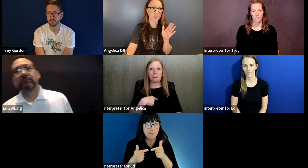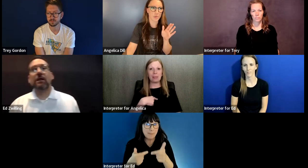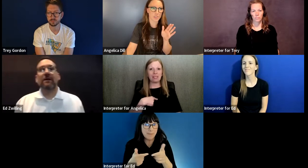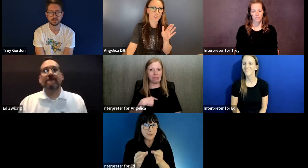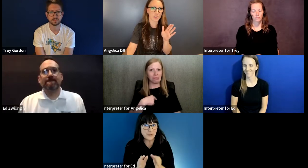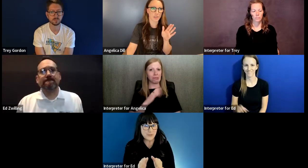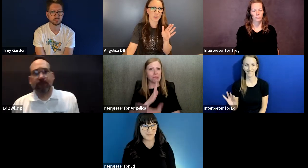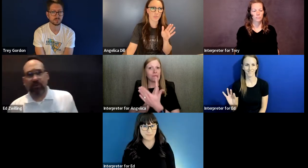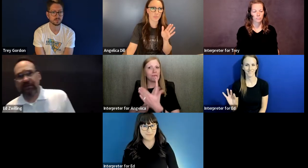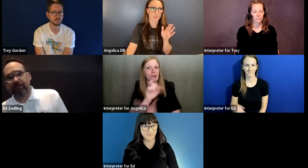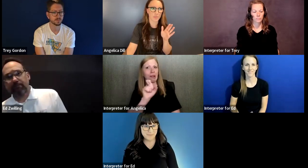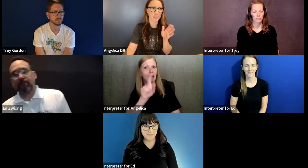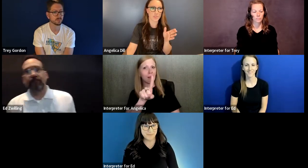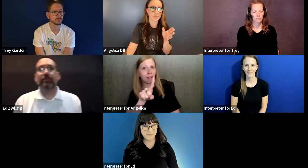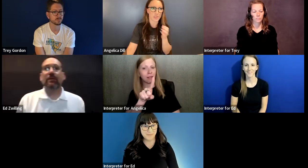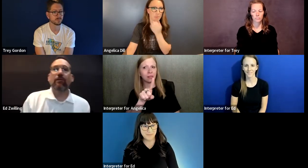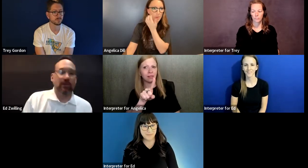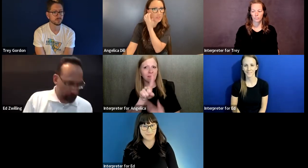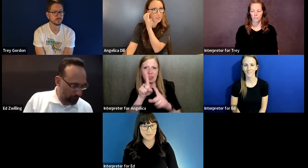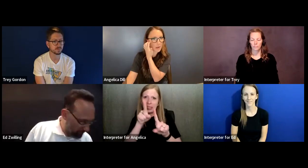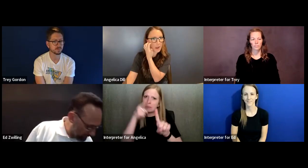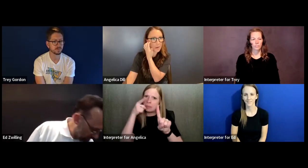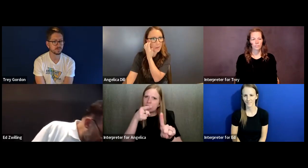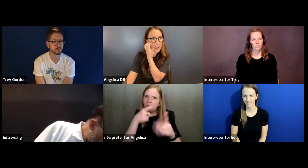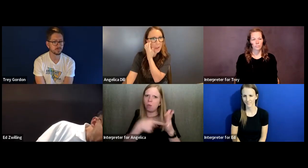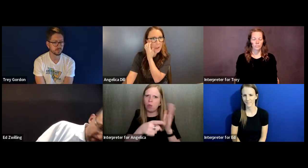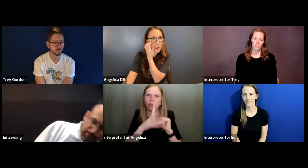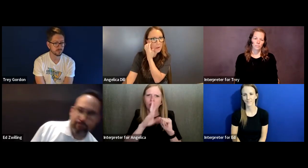a question um very specifically about what you're saying right now yeah um